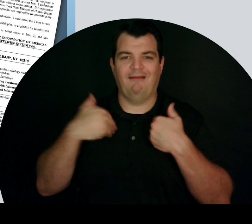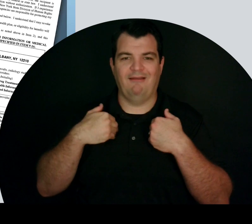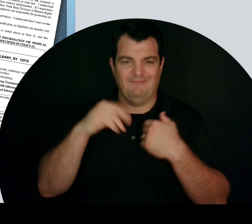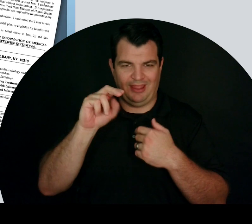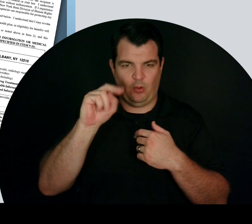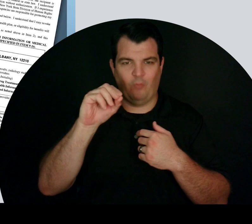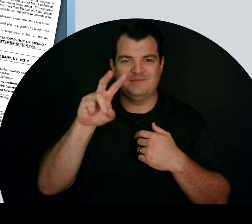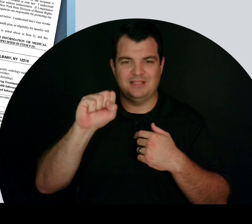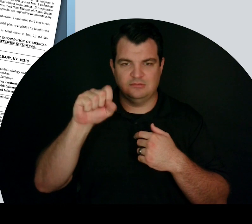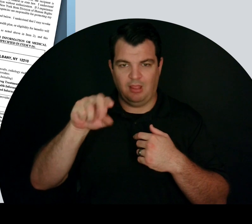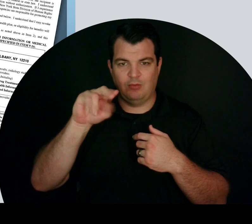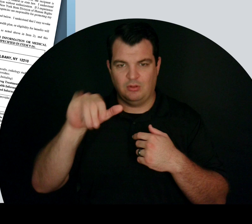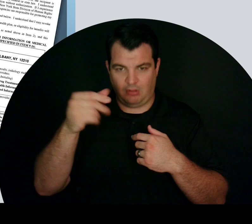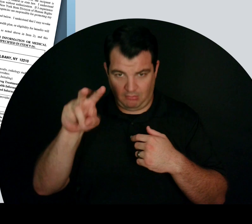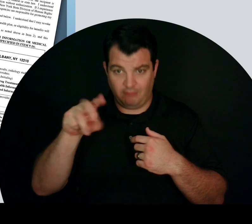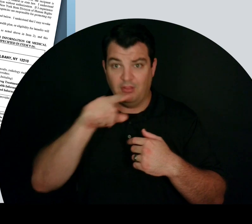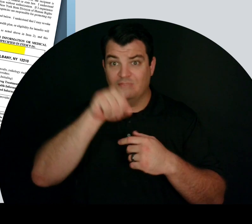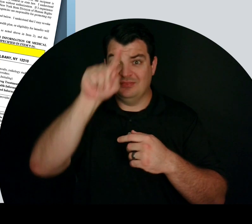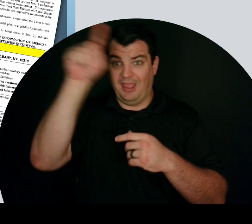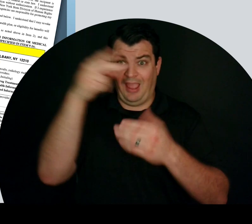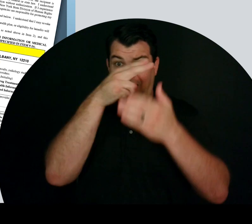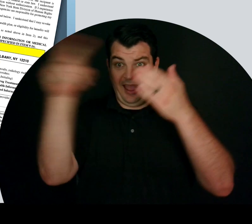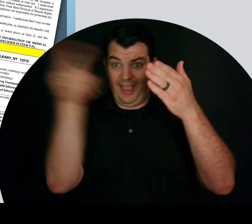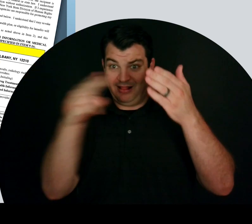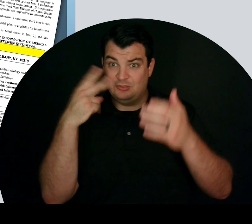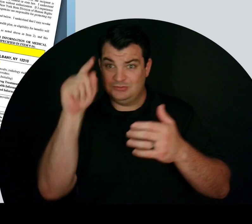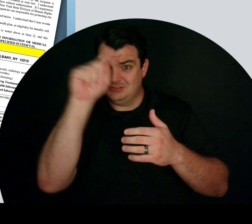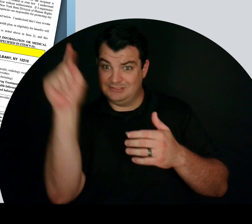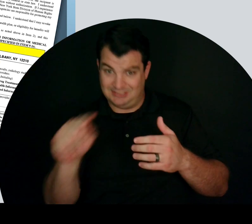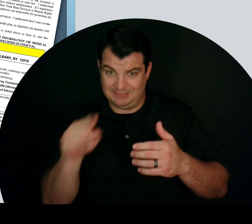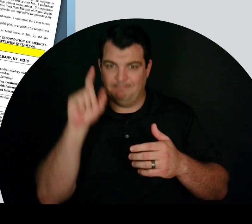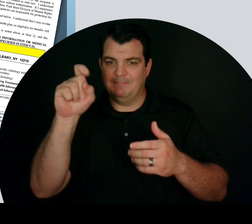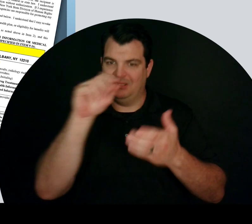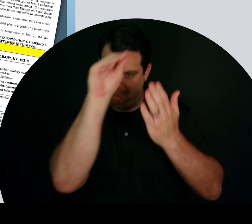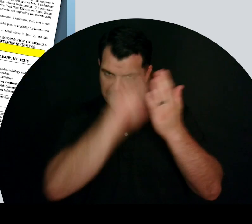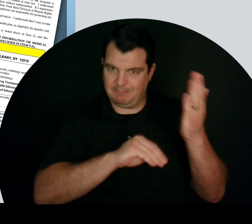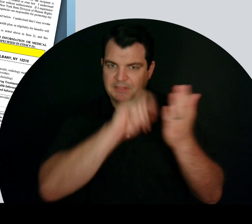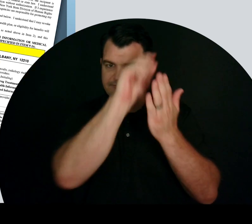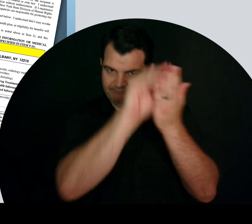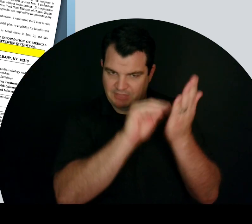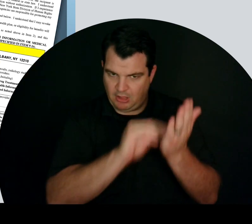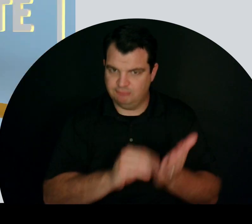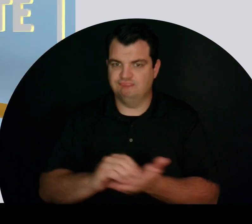This is an example of the HIPAA form. Areas that must be completed or highlighted.